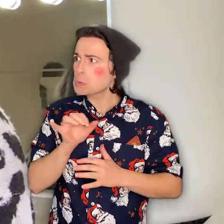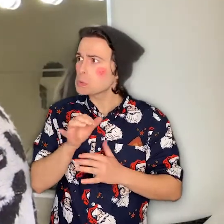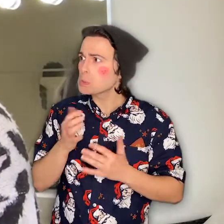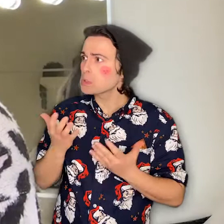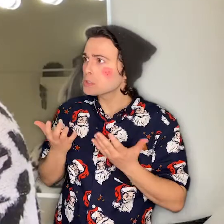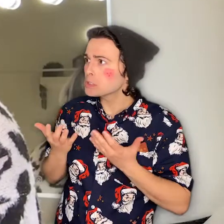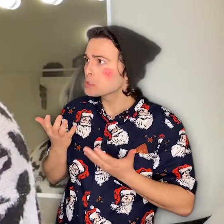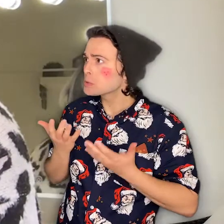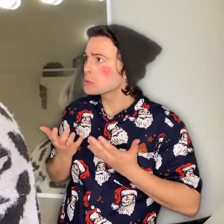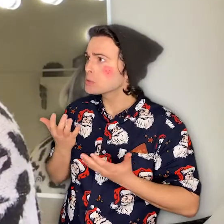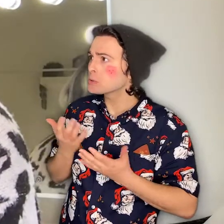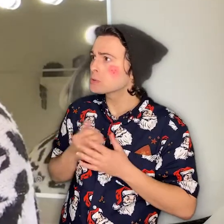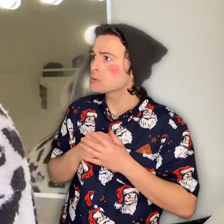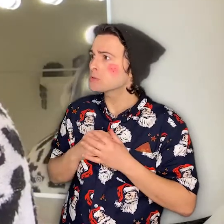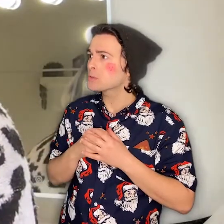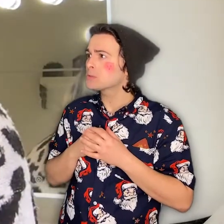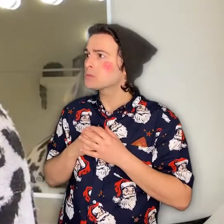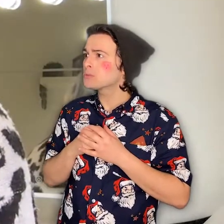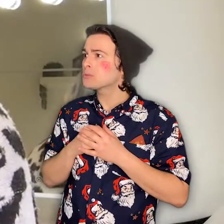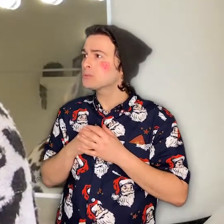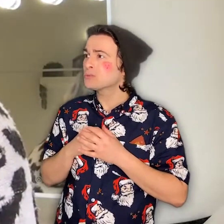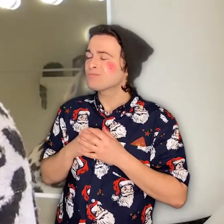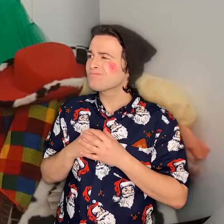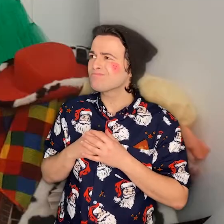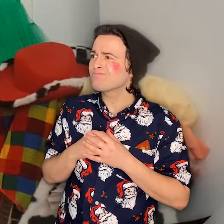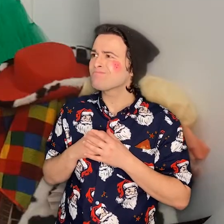during the lockdown. Oor wee Sunsoot bubble. Helen – What about you Carina?